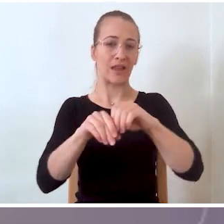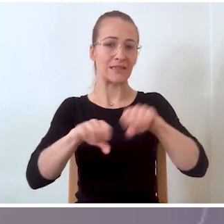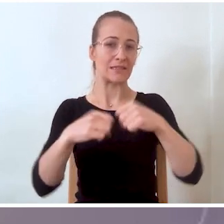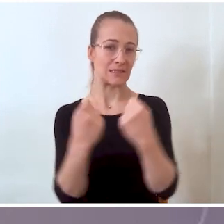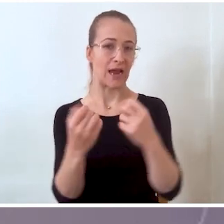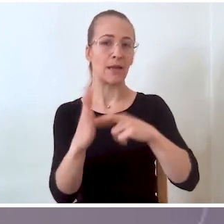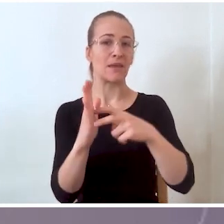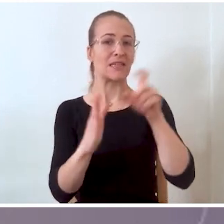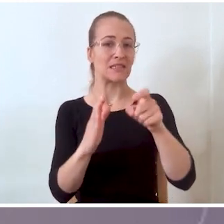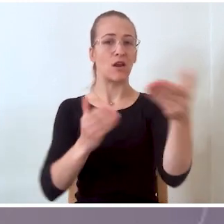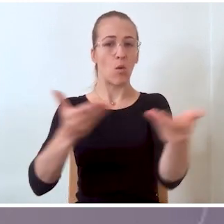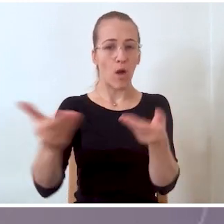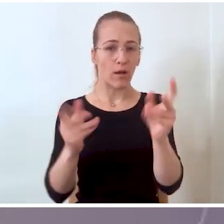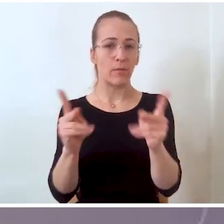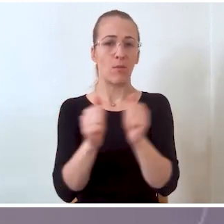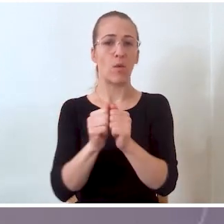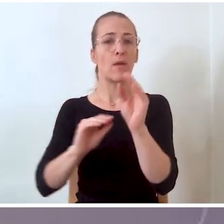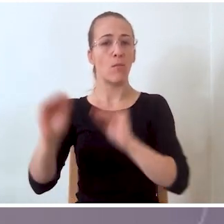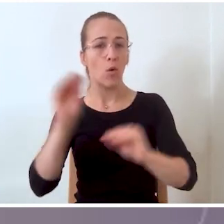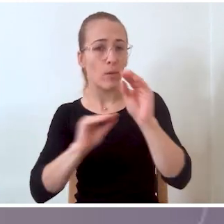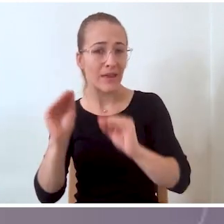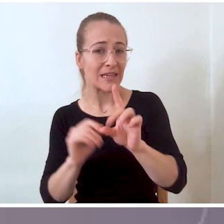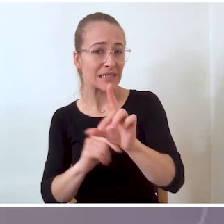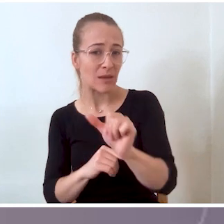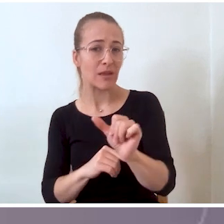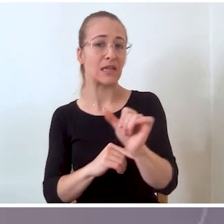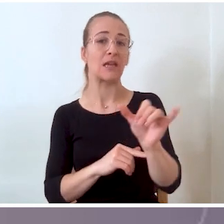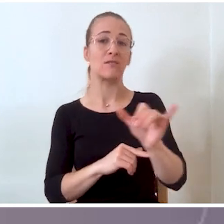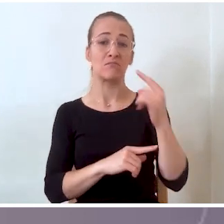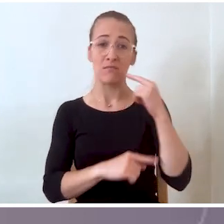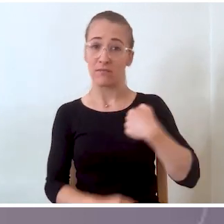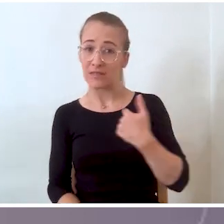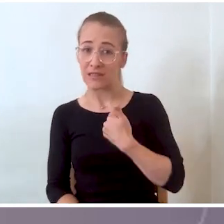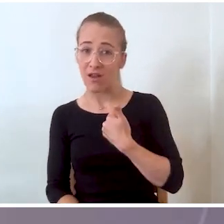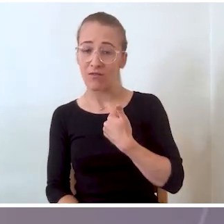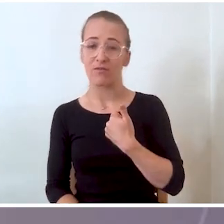we need to welcome those with mobility impairments, such as myself, those that may have